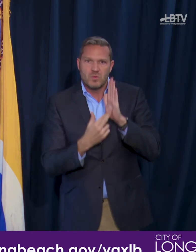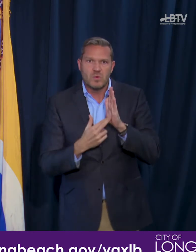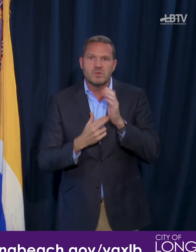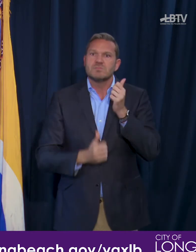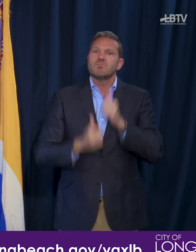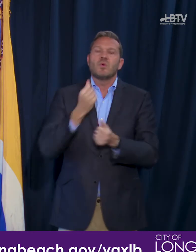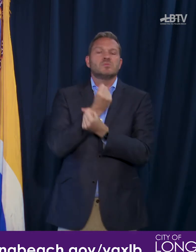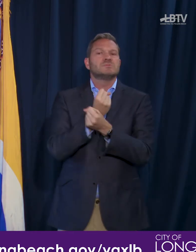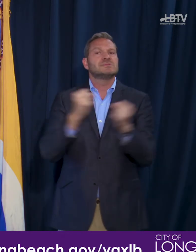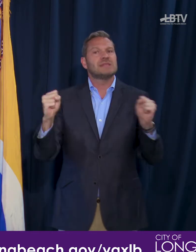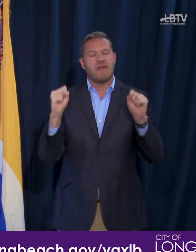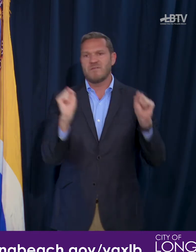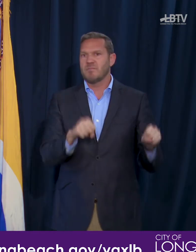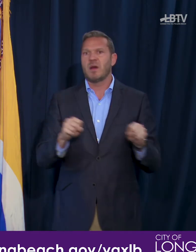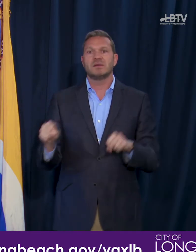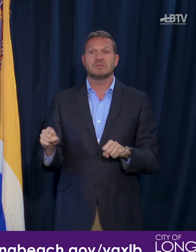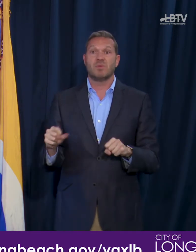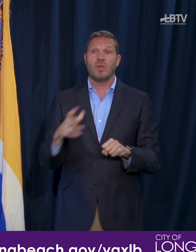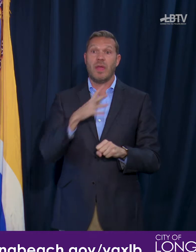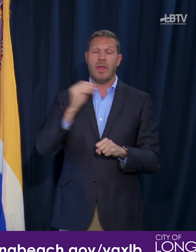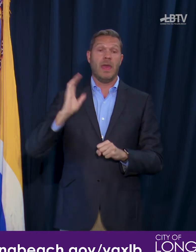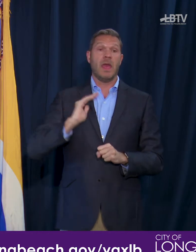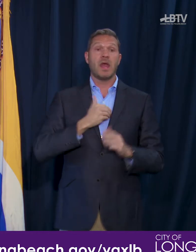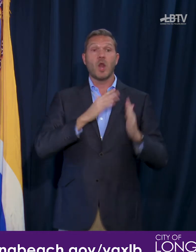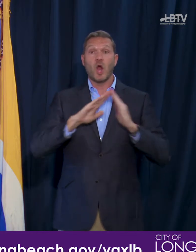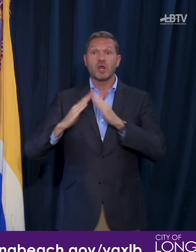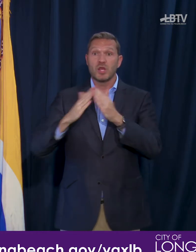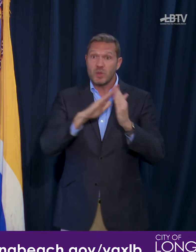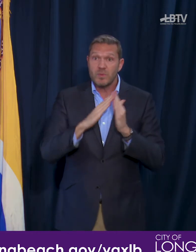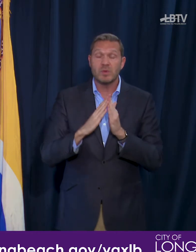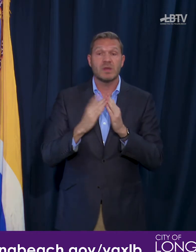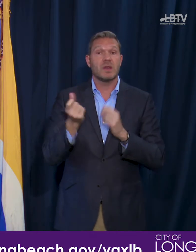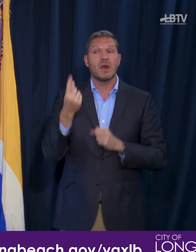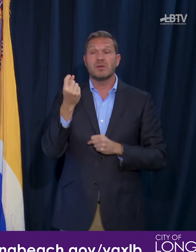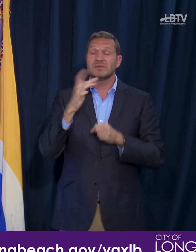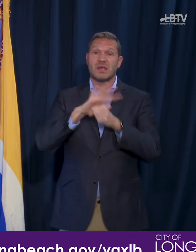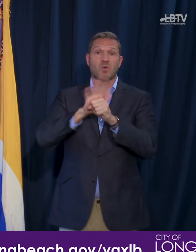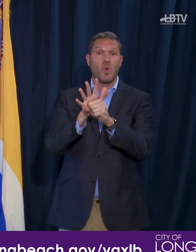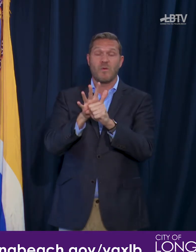And to people in the community, COVID is incredibly serious still.